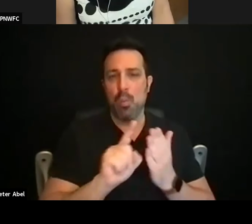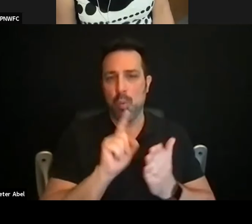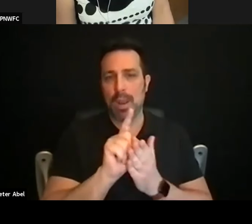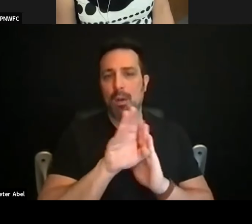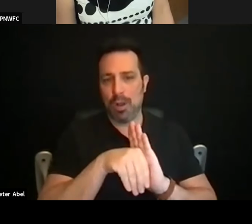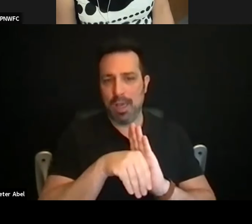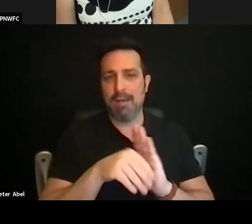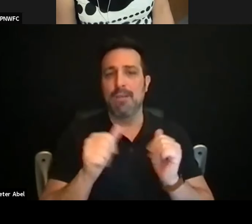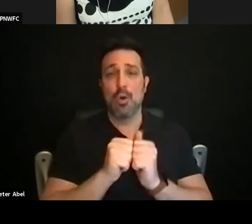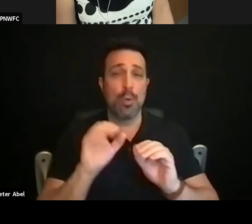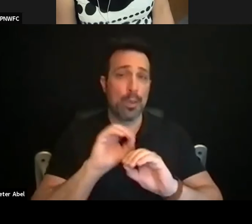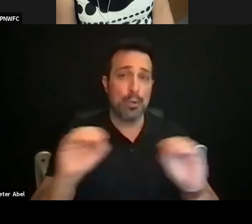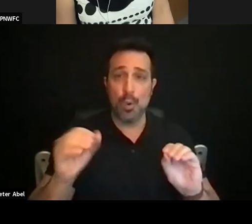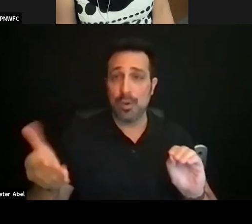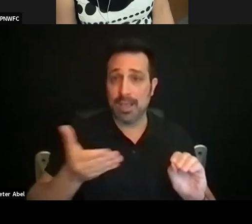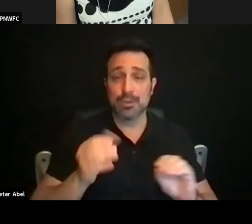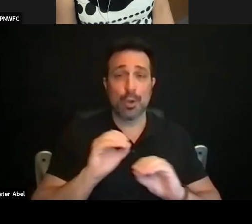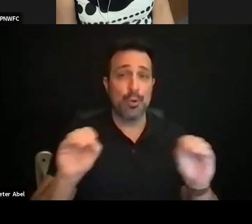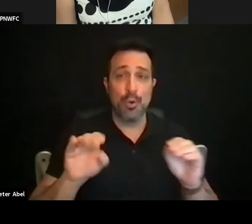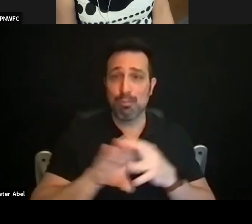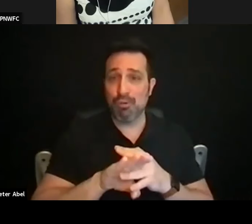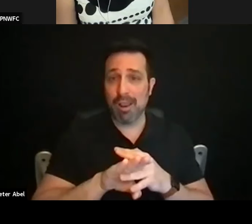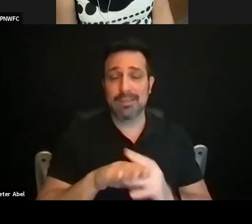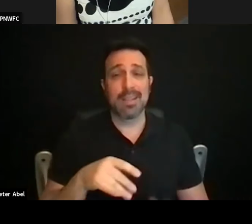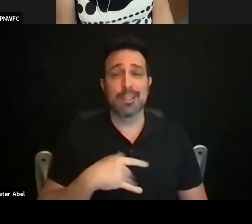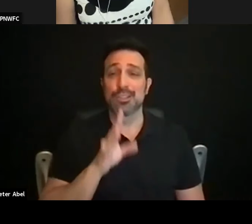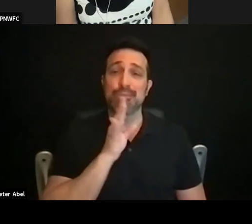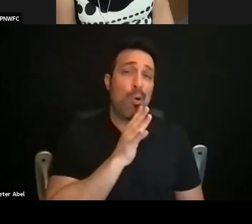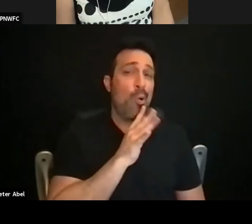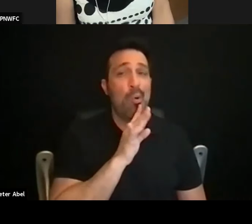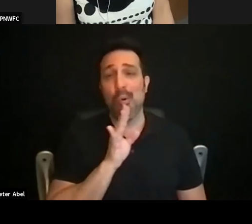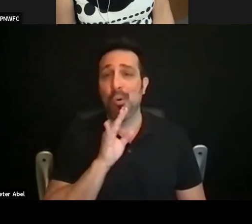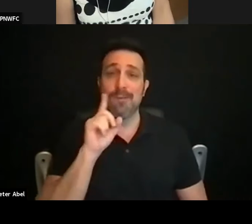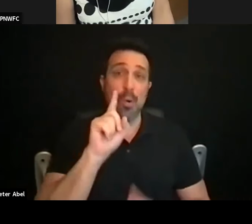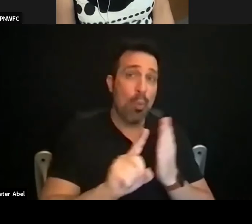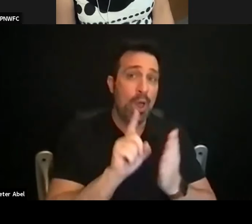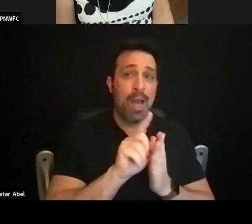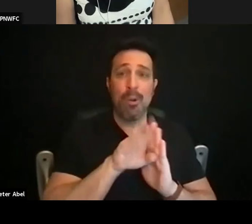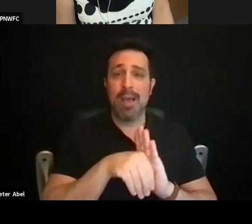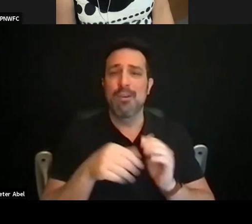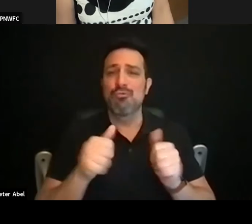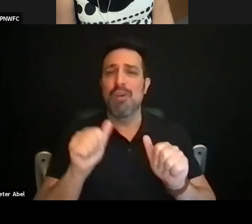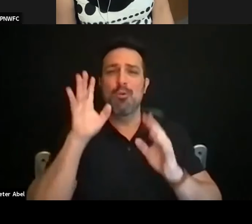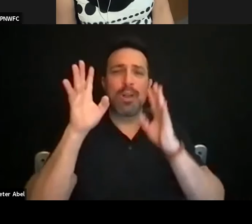improv younger and I run podcasts and web casts and my first